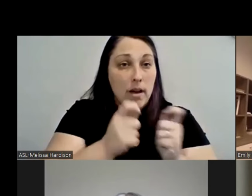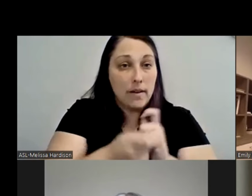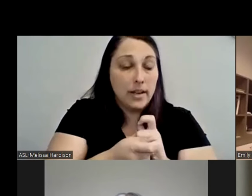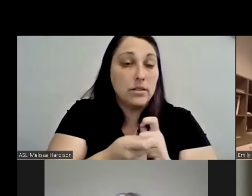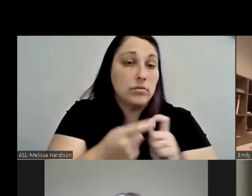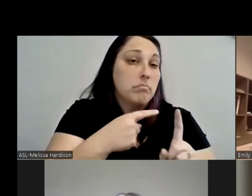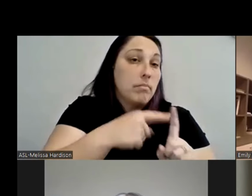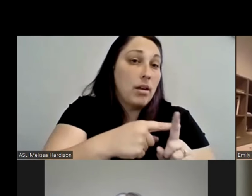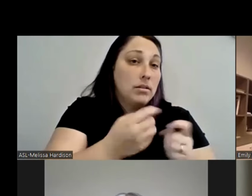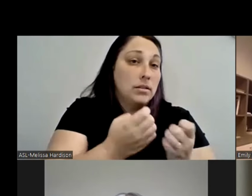DHUD.